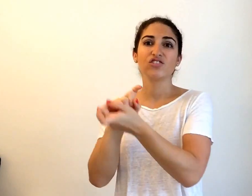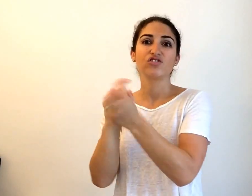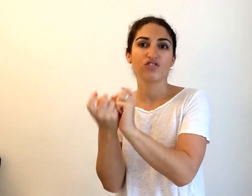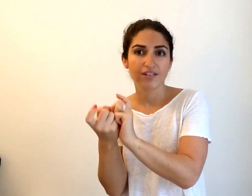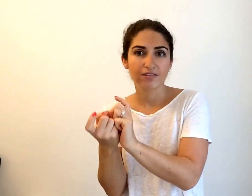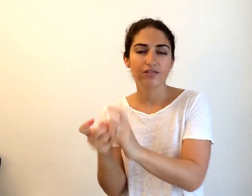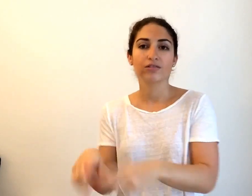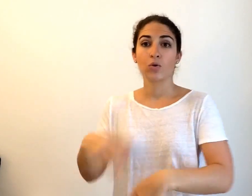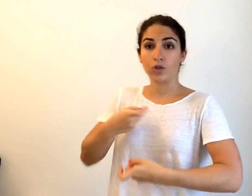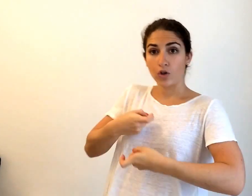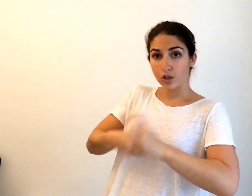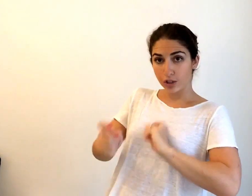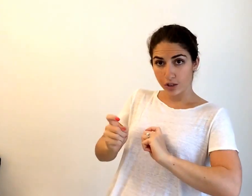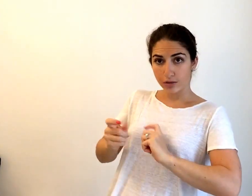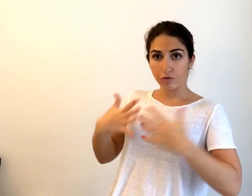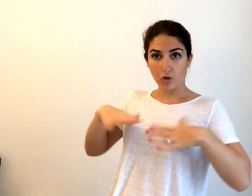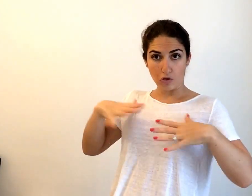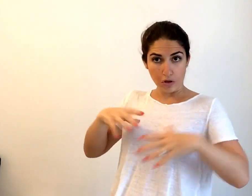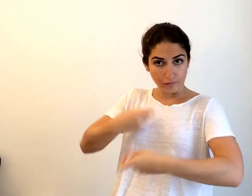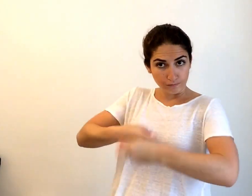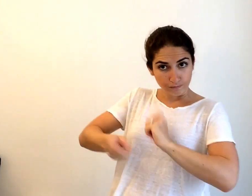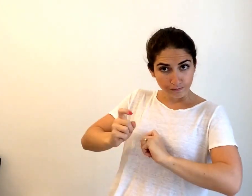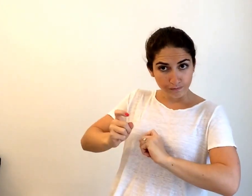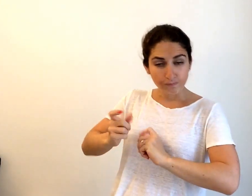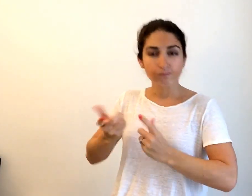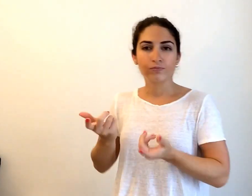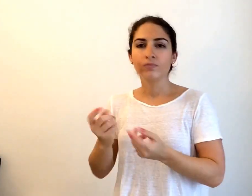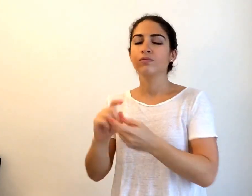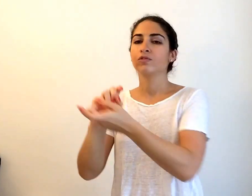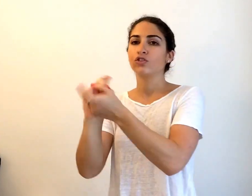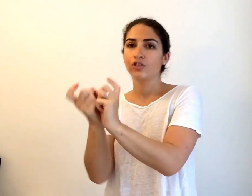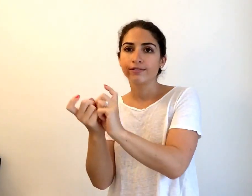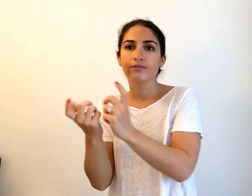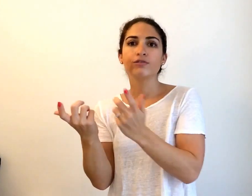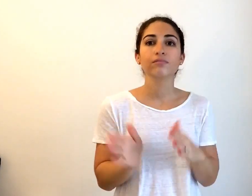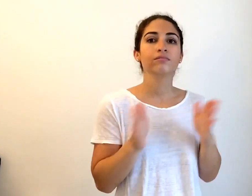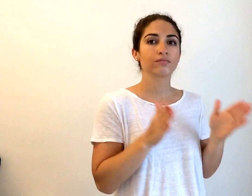context: change, clothes change, so change.